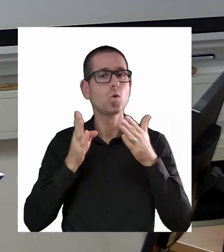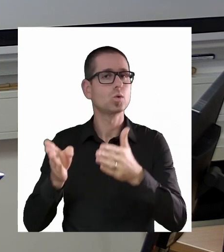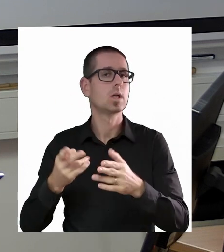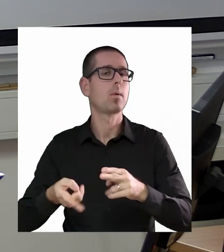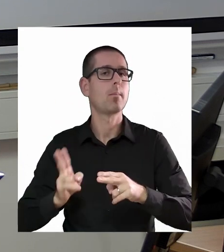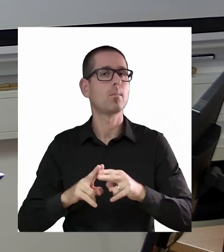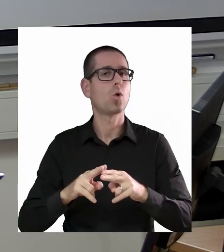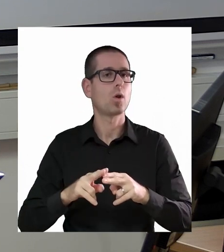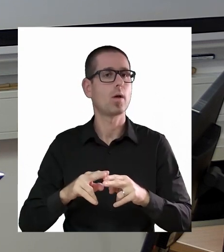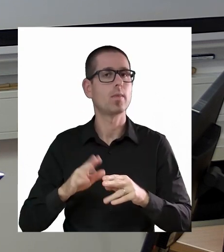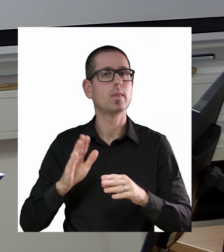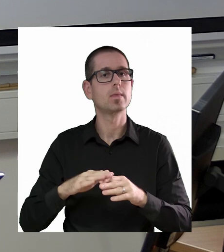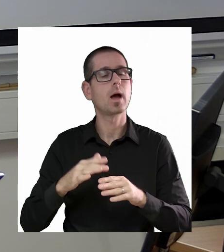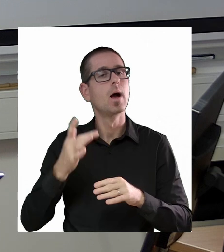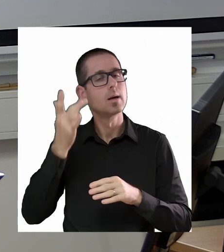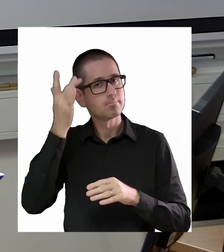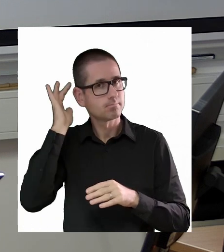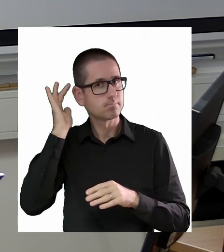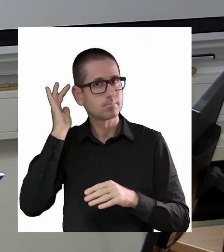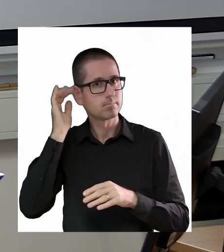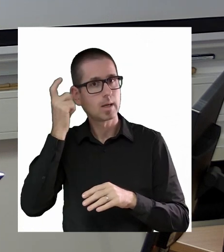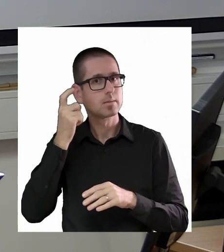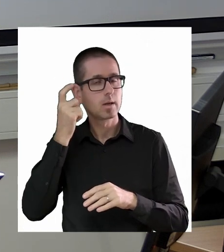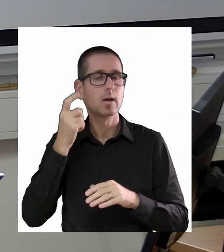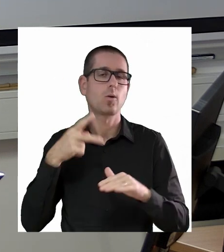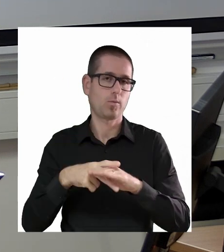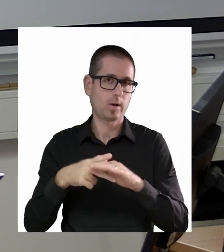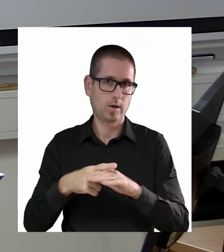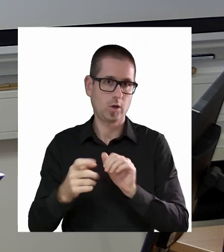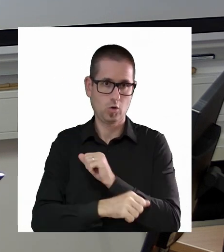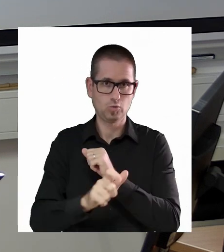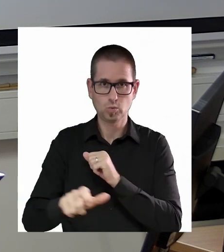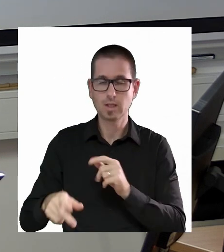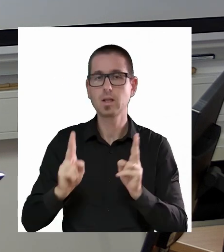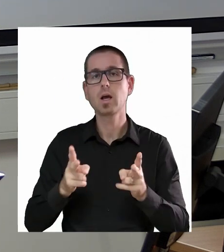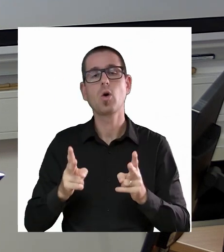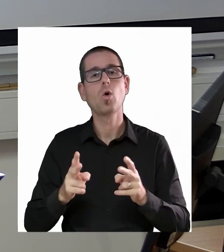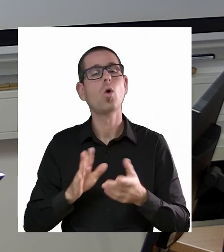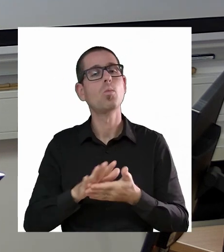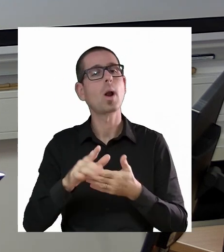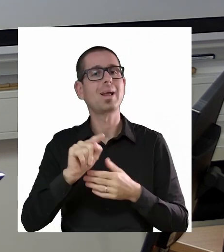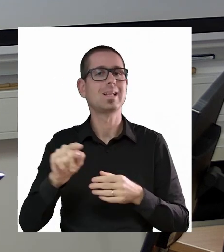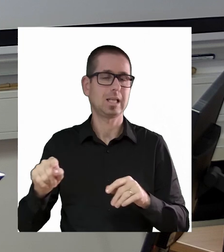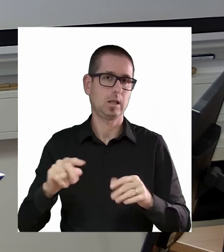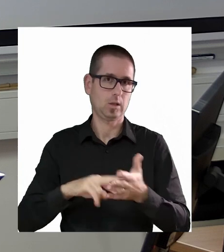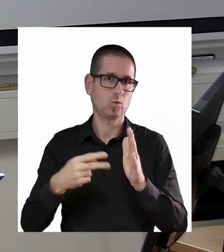mentally handicapped students, physical problems, how to use such kind of technologies. So we have